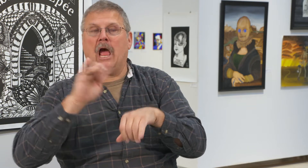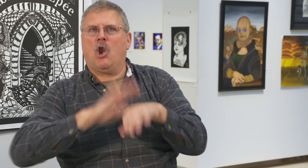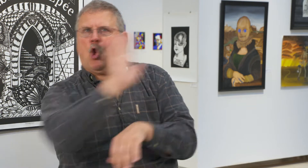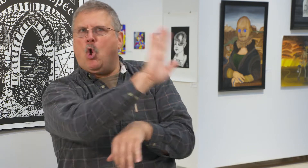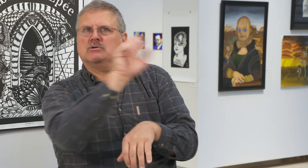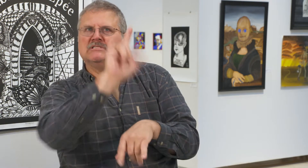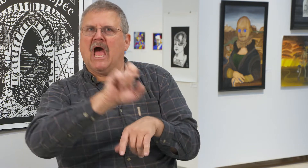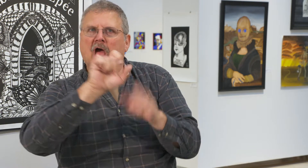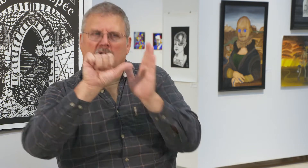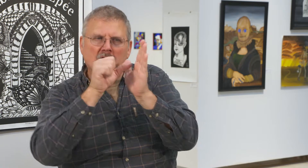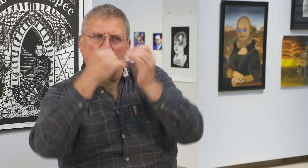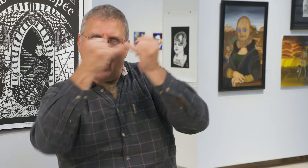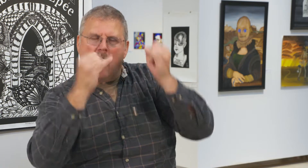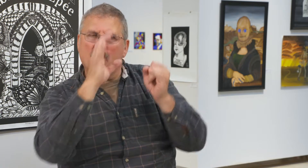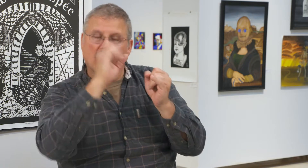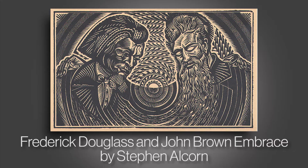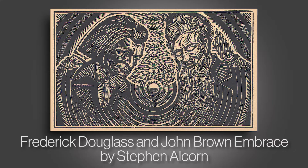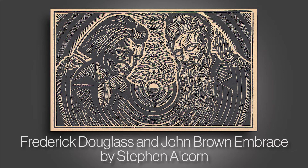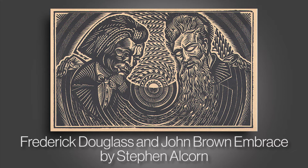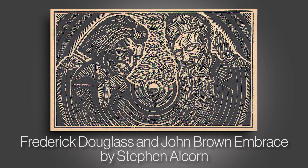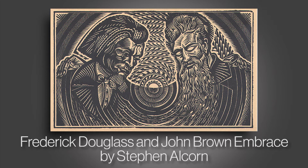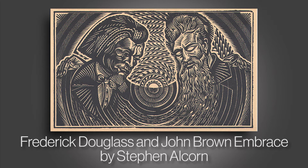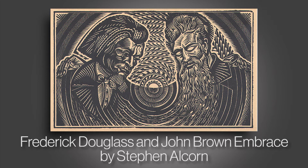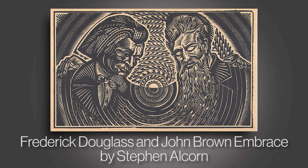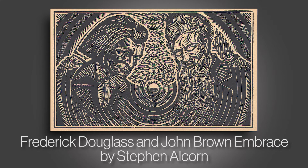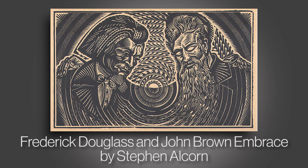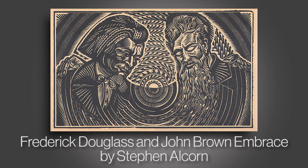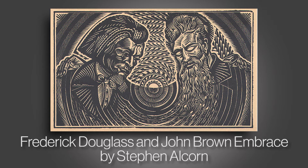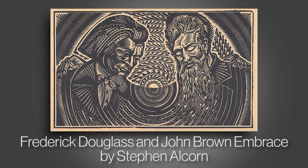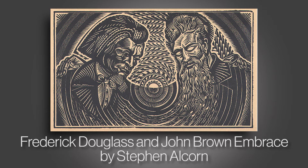I based my style on his style, his lines, how he carves.